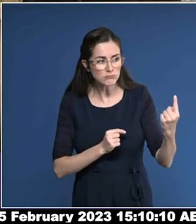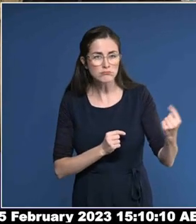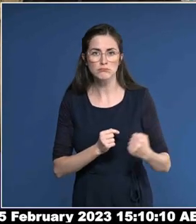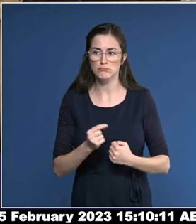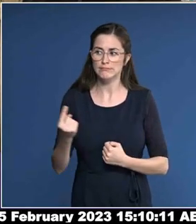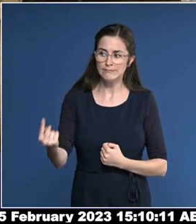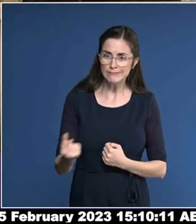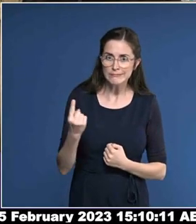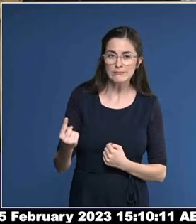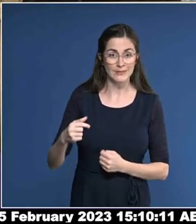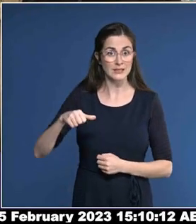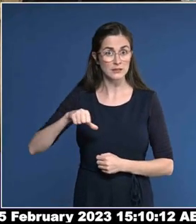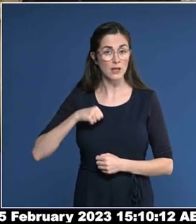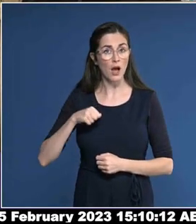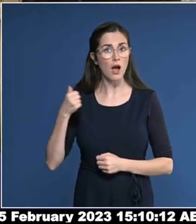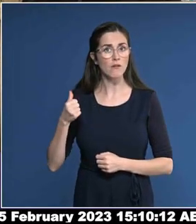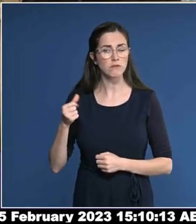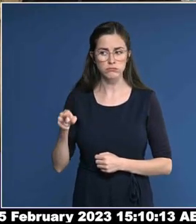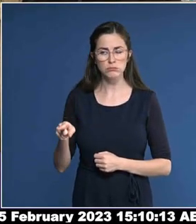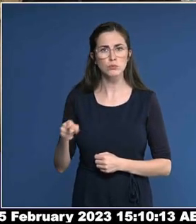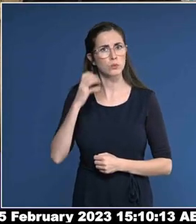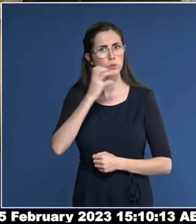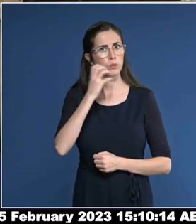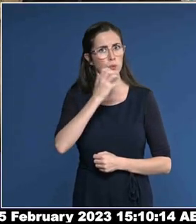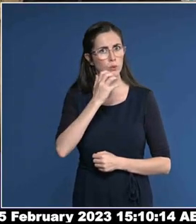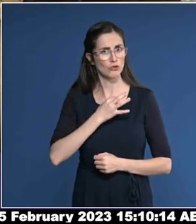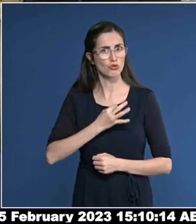can present significant risks to the people we support.